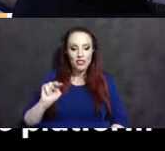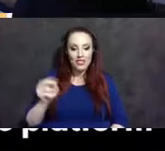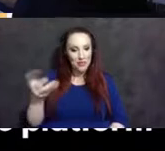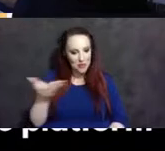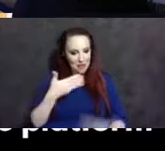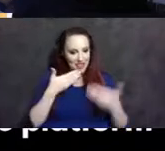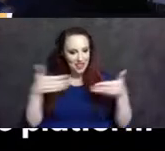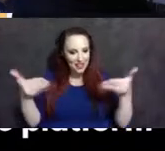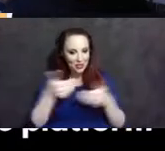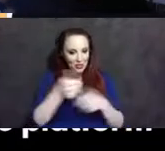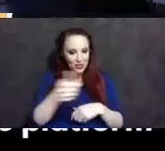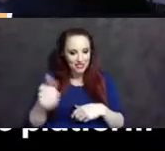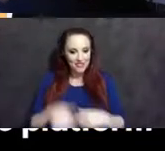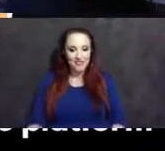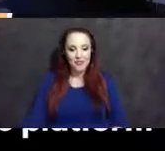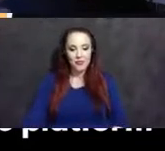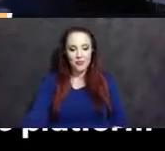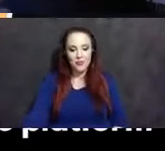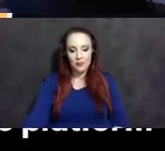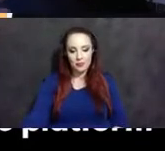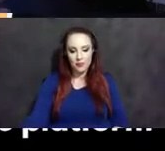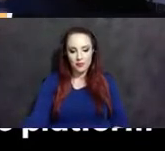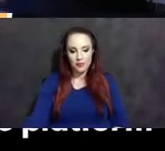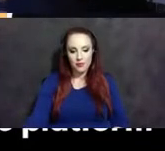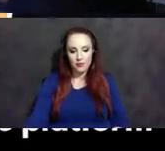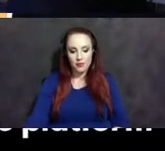Everyone joining, introduce yourself in the chat.